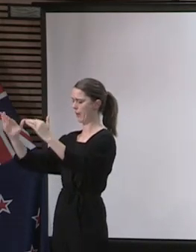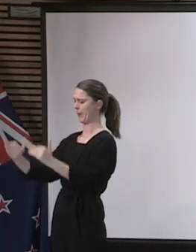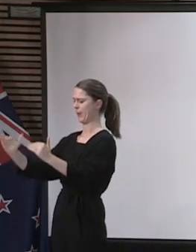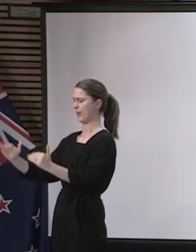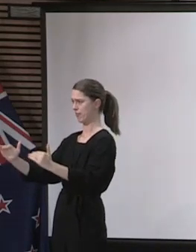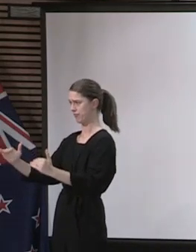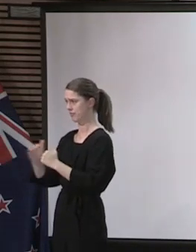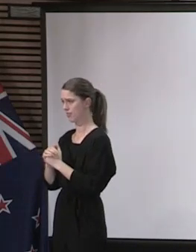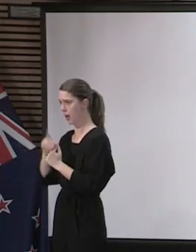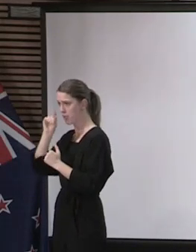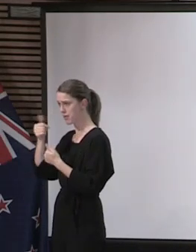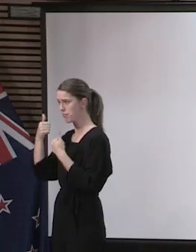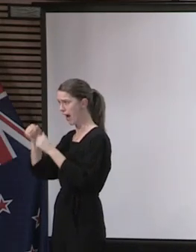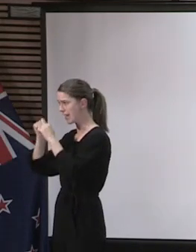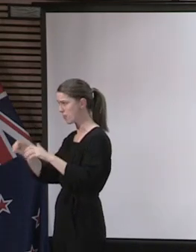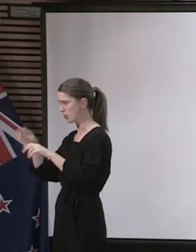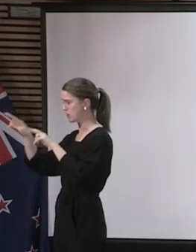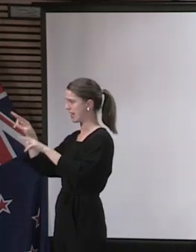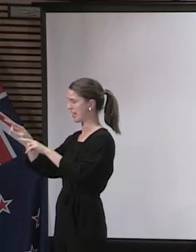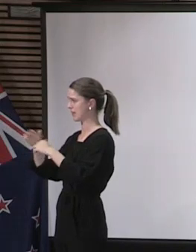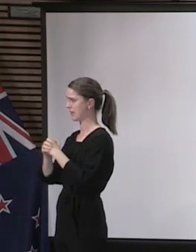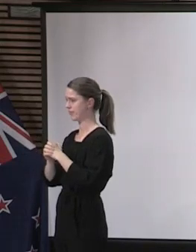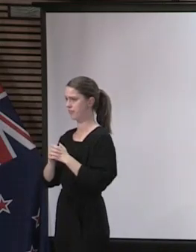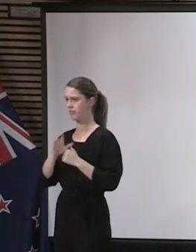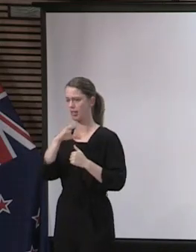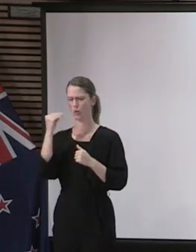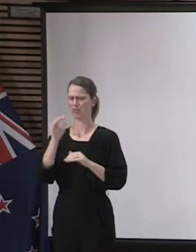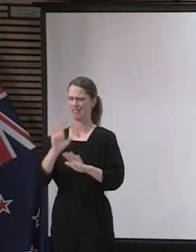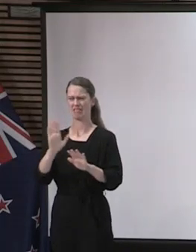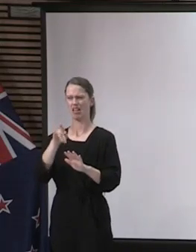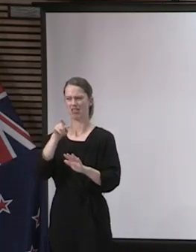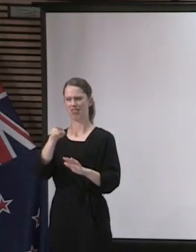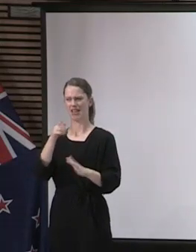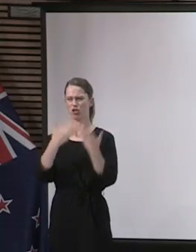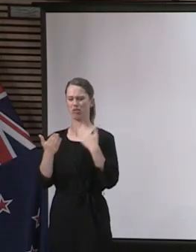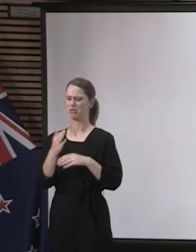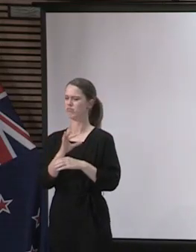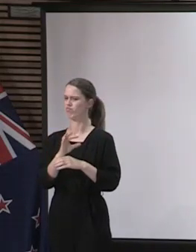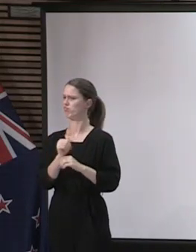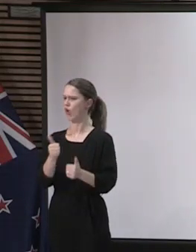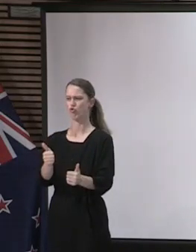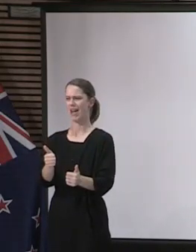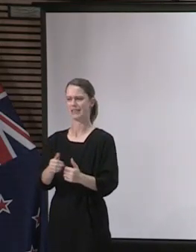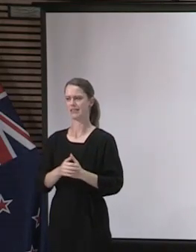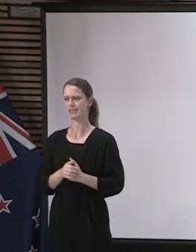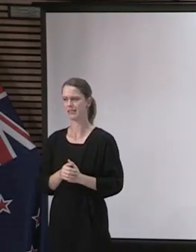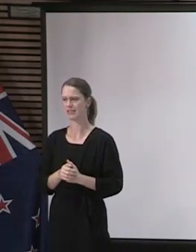delivering it? Is that actually reflecting - has it taken this, an epic to rec noise...